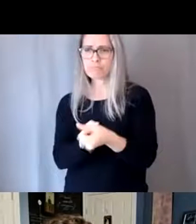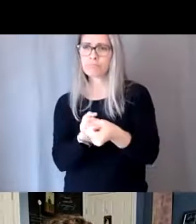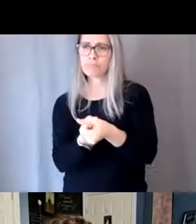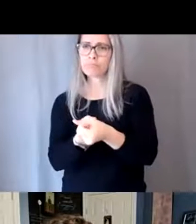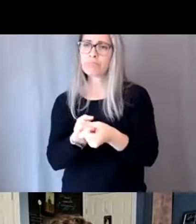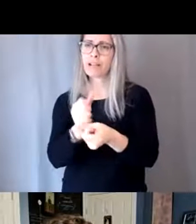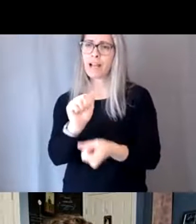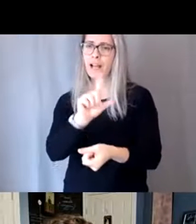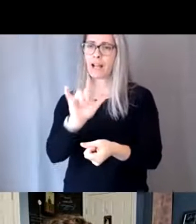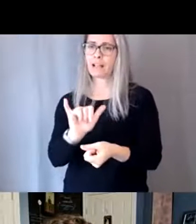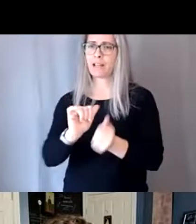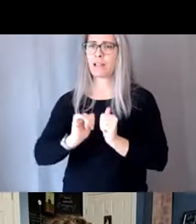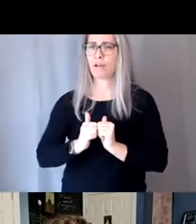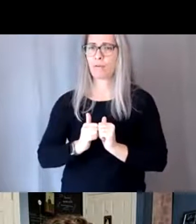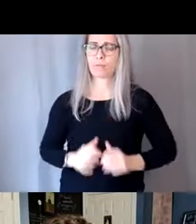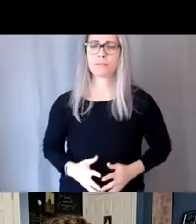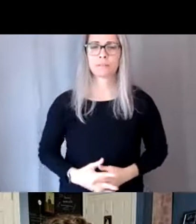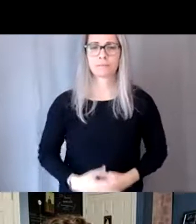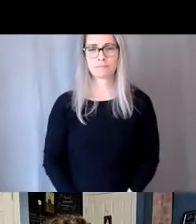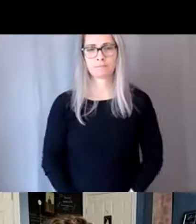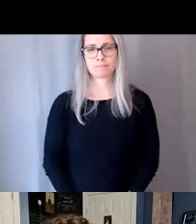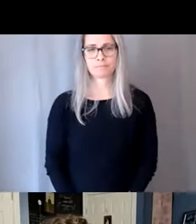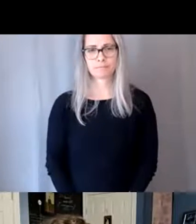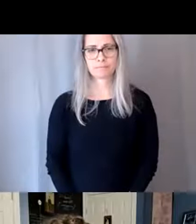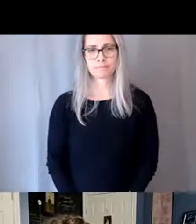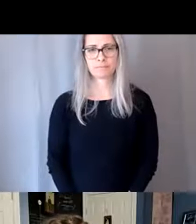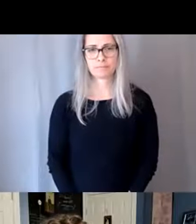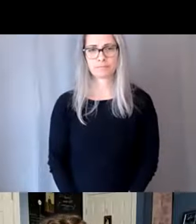so I want to start with just a